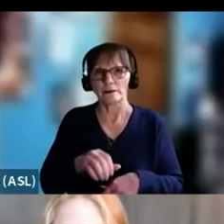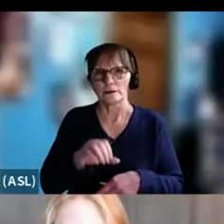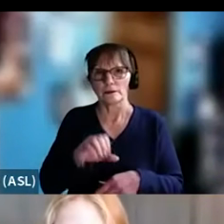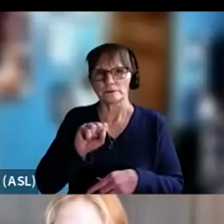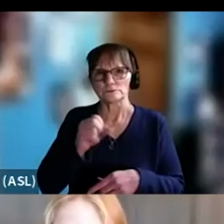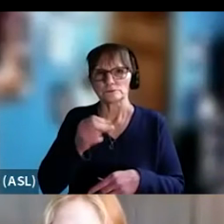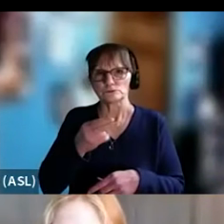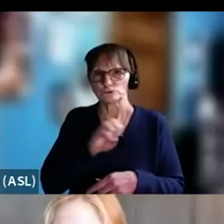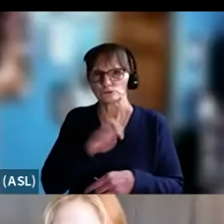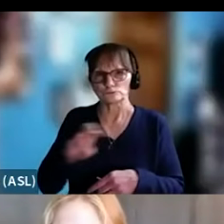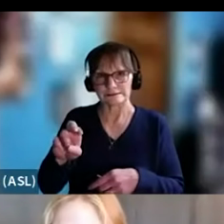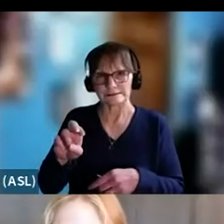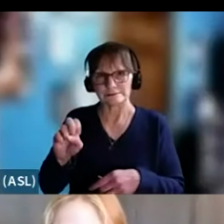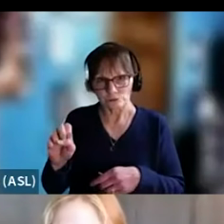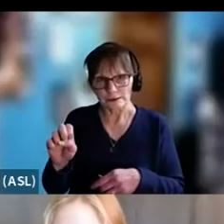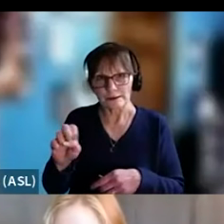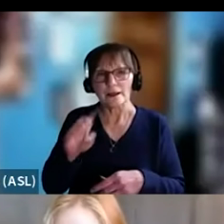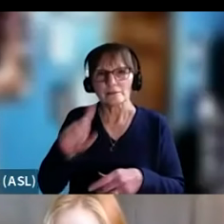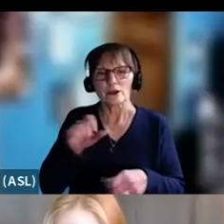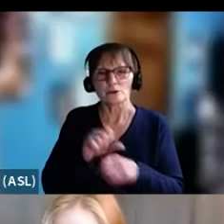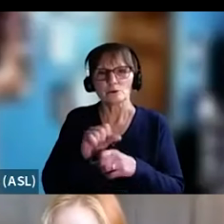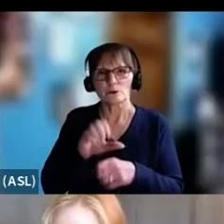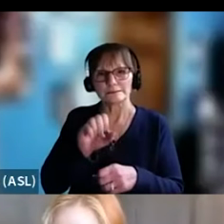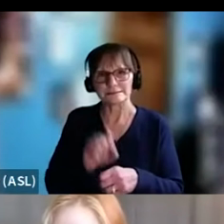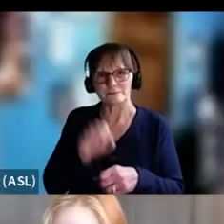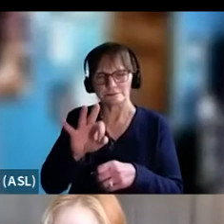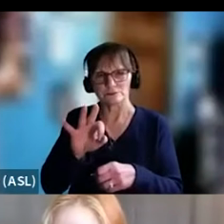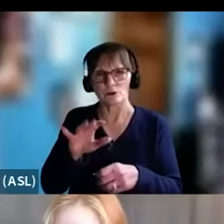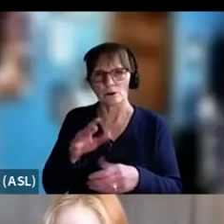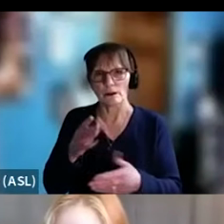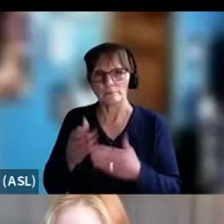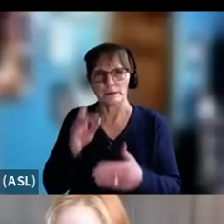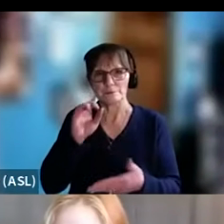to kind of share some of the work that you're doing in San Francisco and where you see some bright spots here.